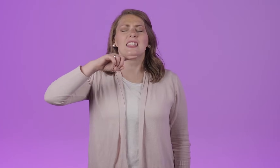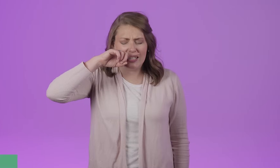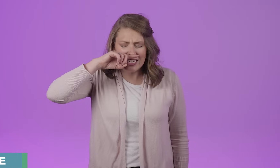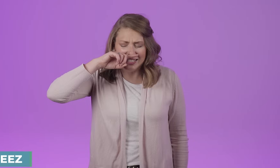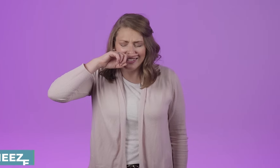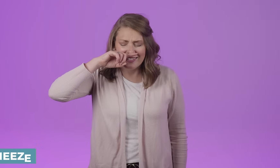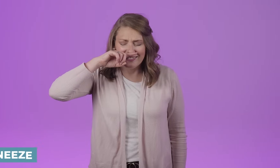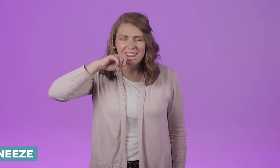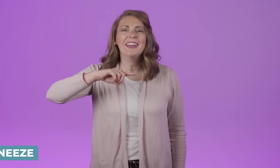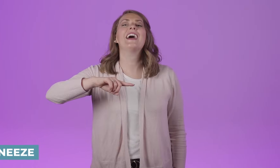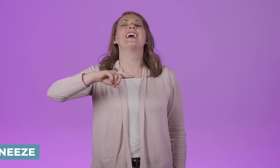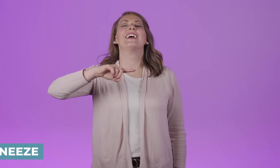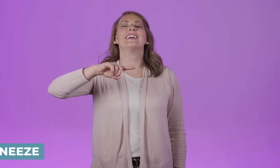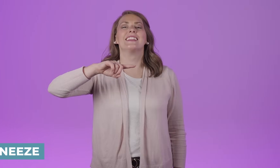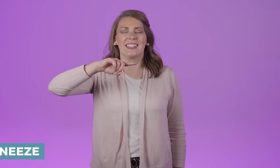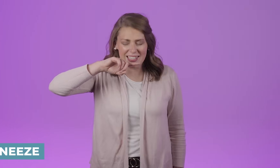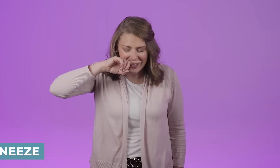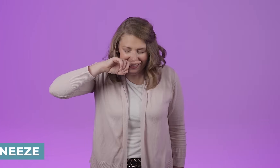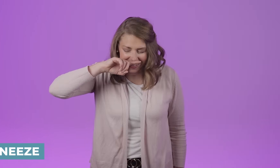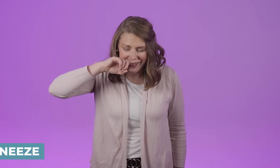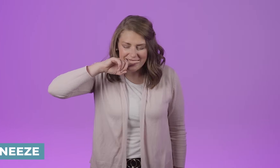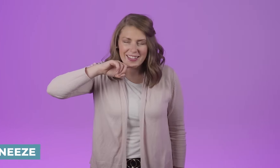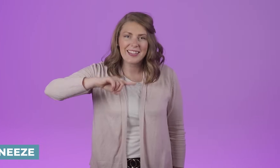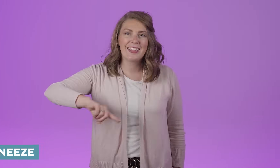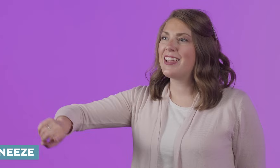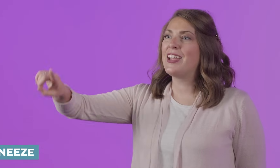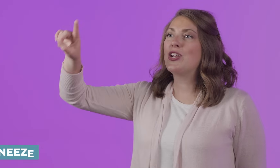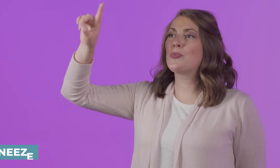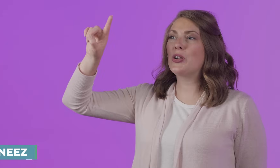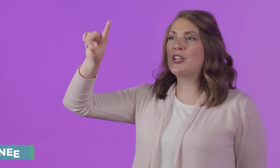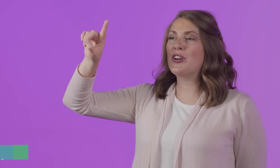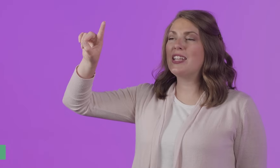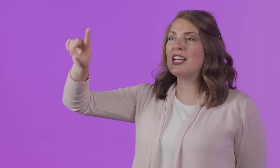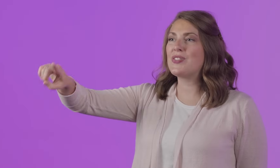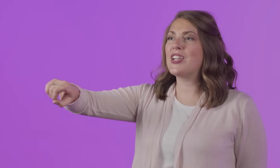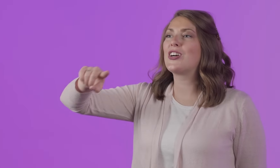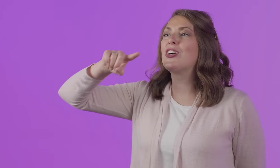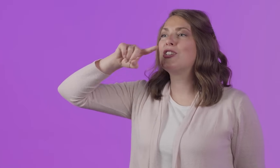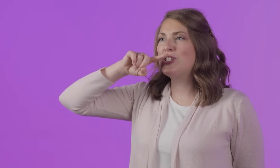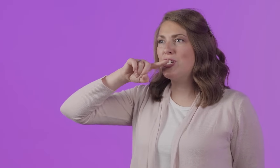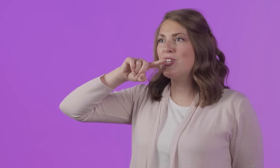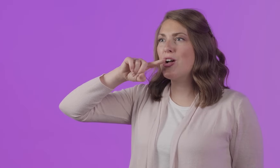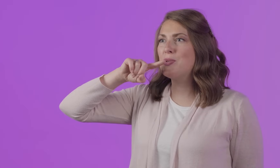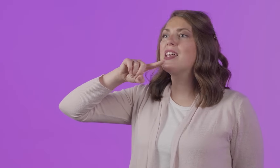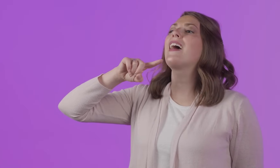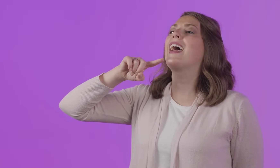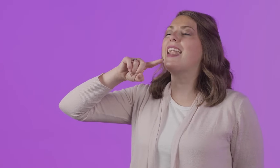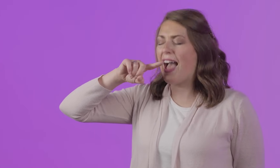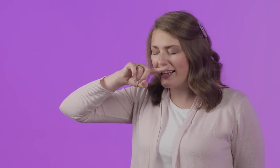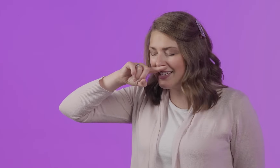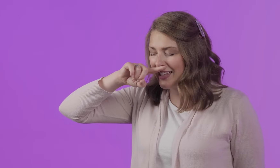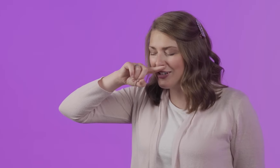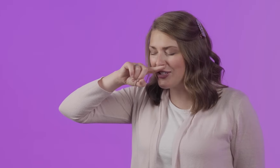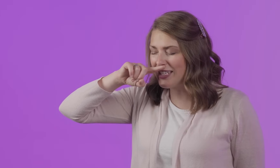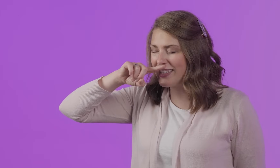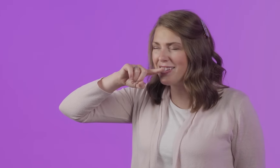'Sneeze, sneeze,' you're bringing your index finger to your nose and acting like you're sneezing